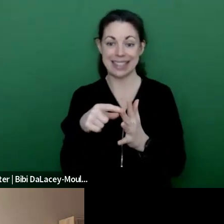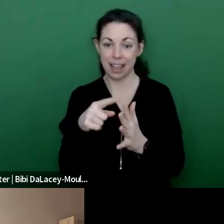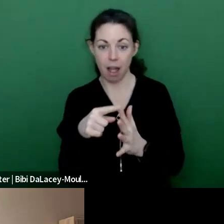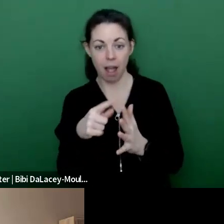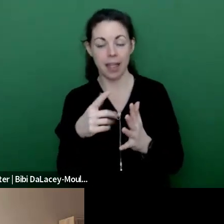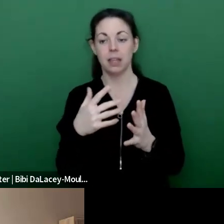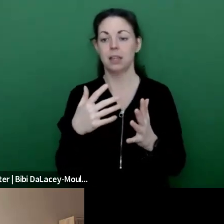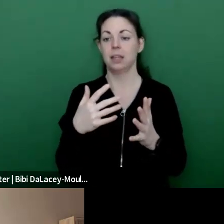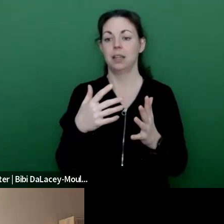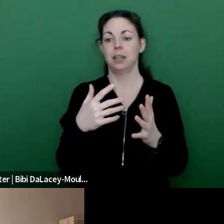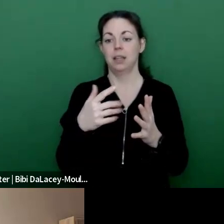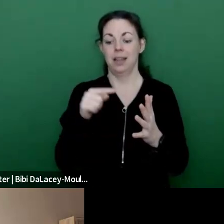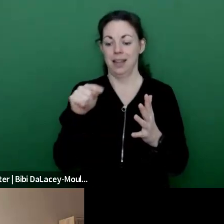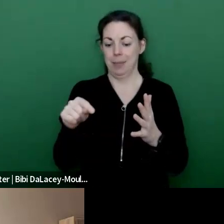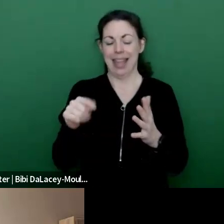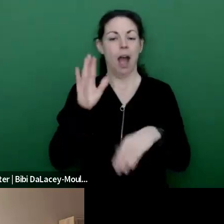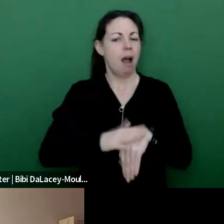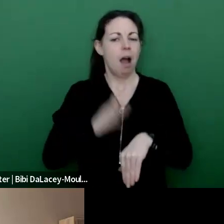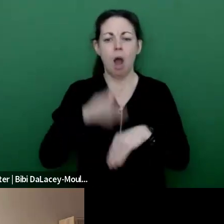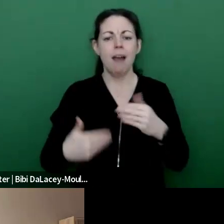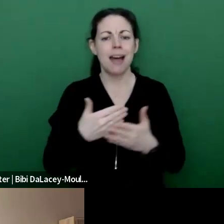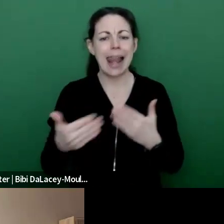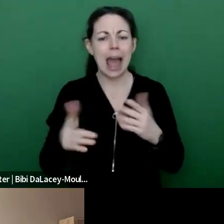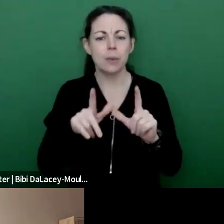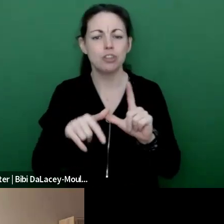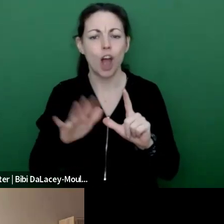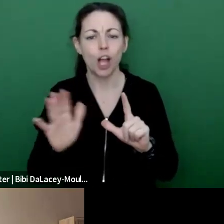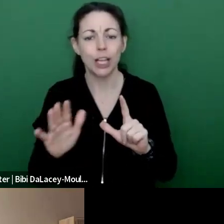I care more about the substance of the words we use rather than the ordering of letters.